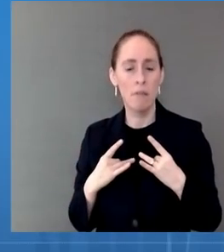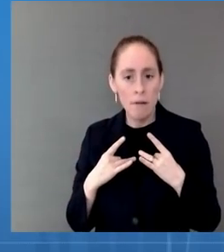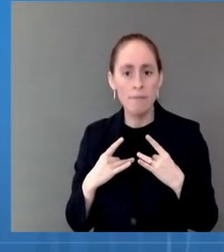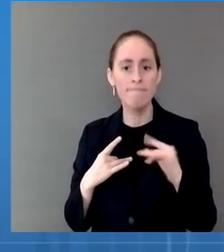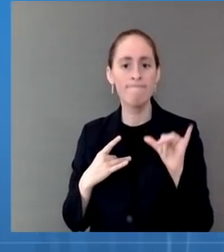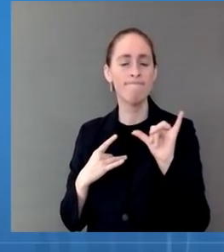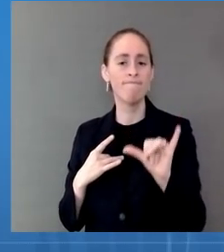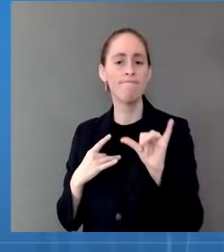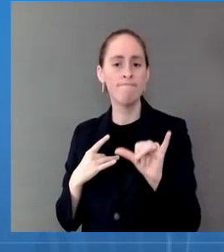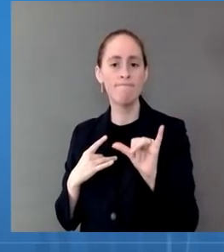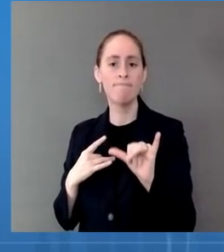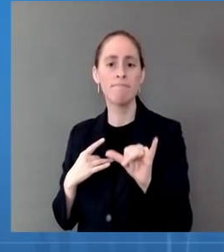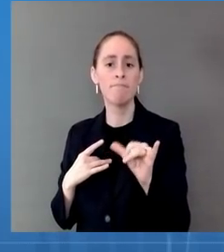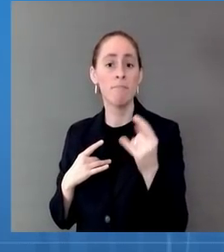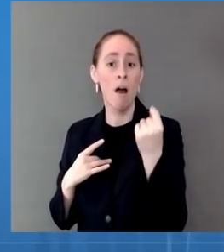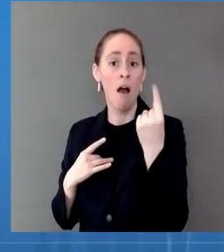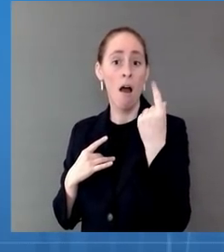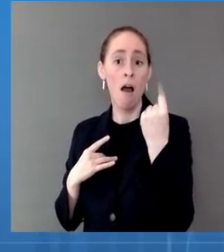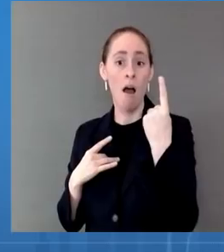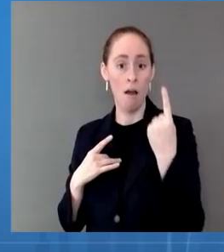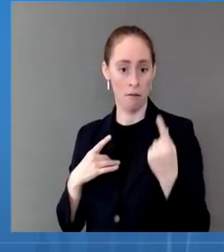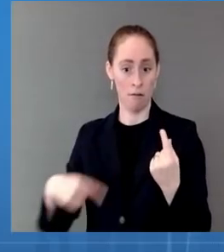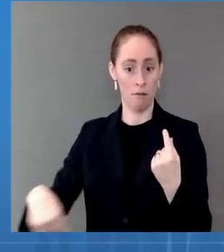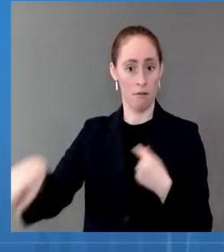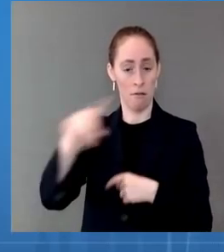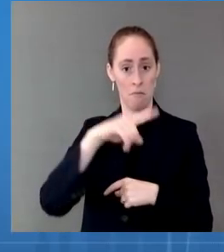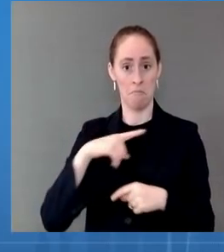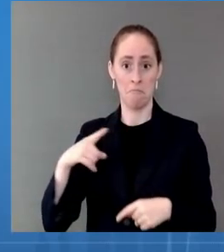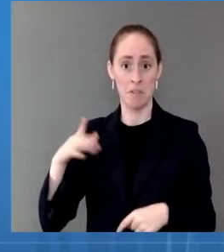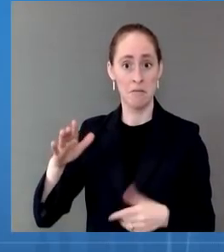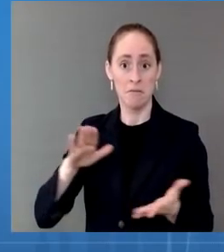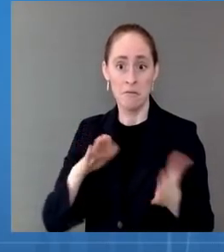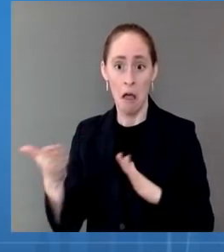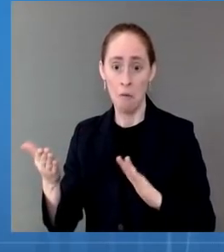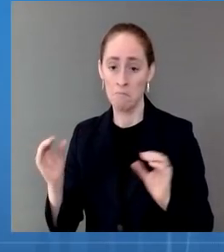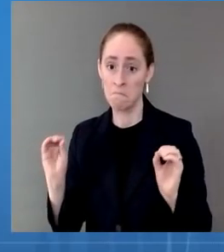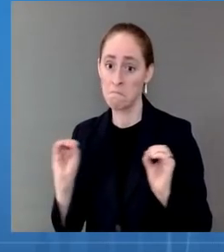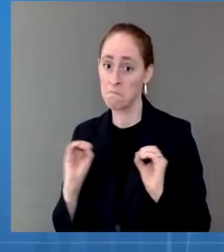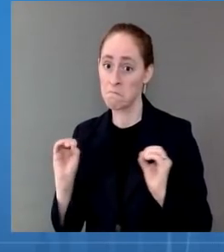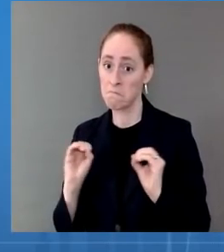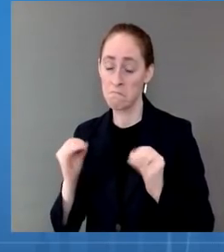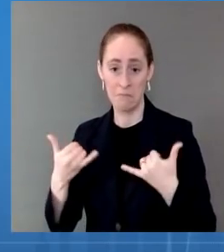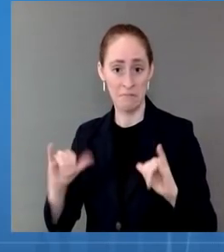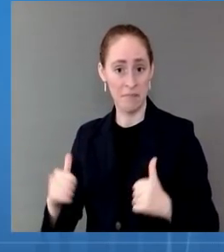Thus far, most people experienced only mild symptoms, which is what we would expect